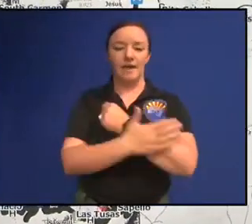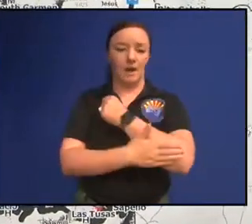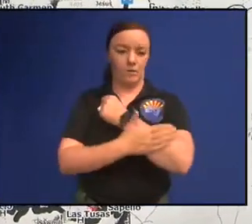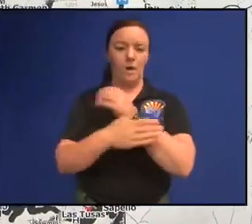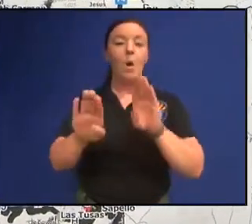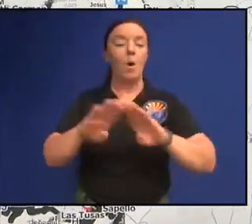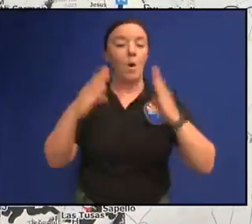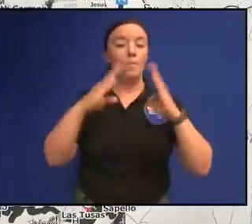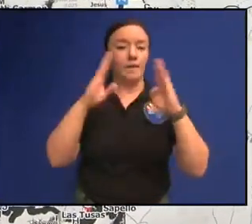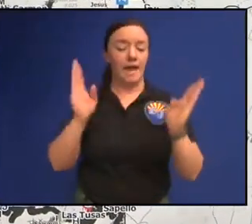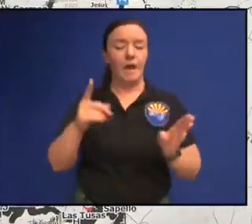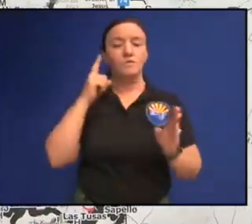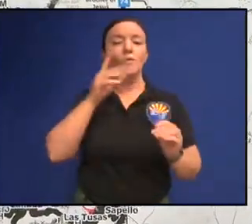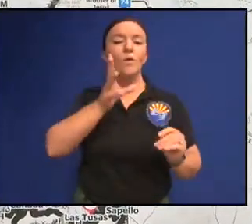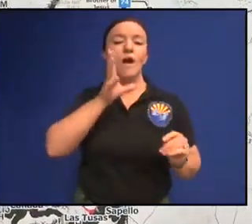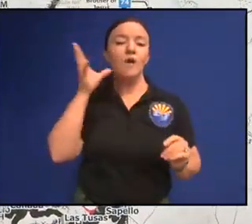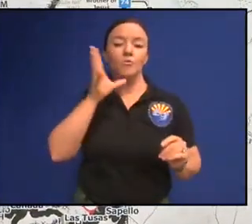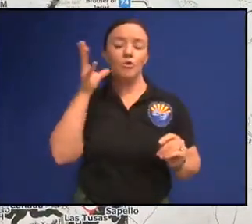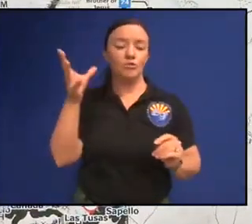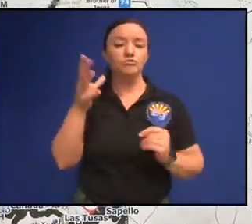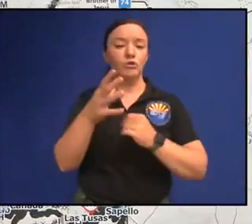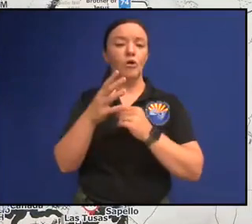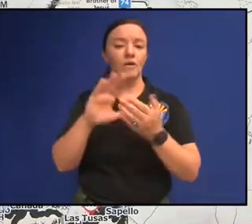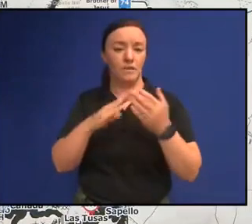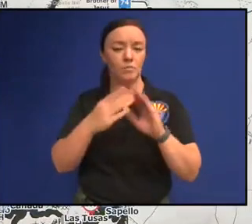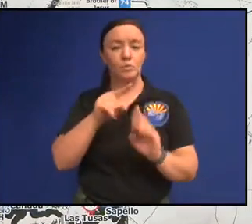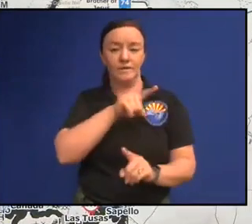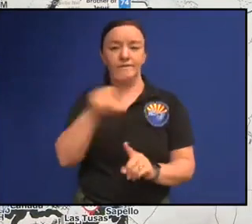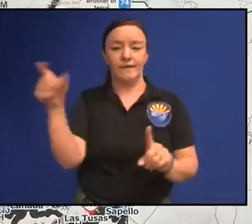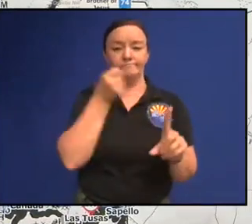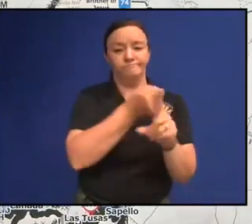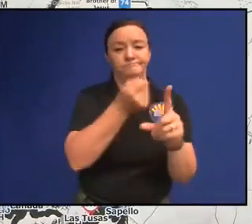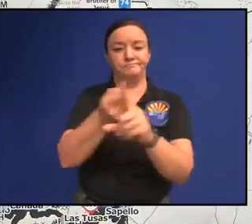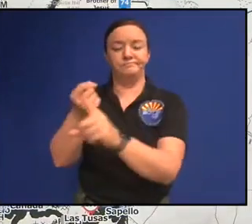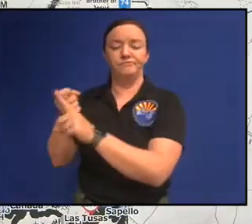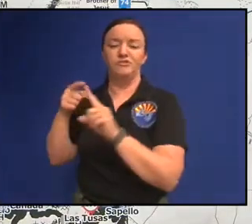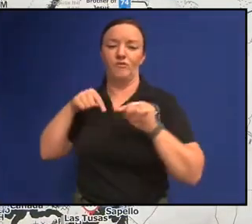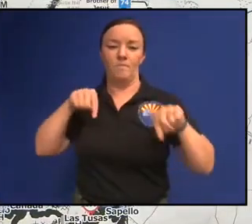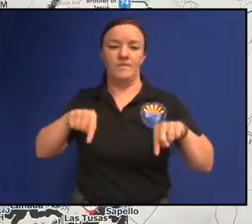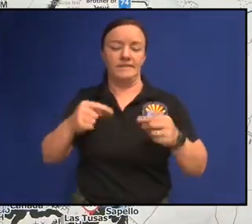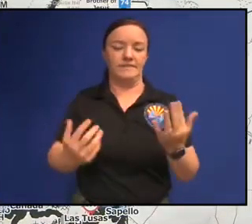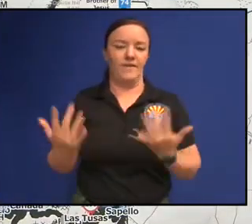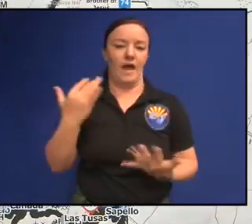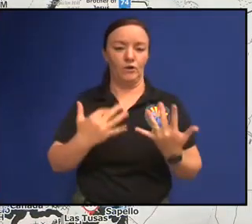AFFECTED BY THE WILDFIRES HELD FROM 10:00 AM TO 3:00 PM